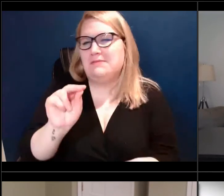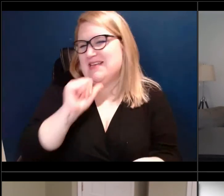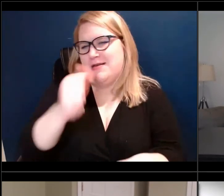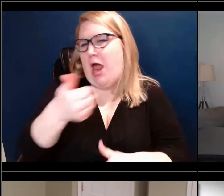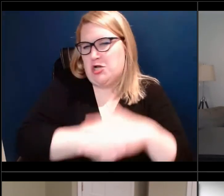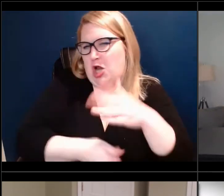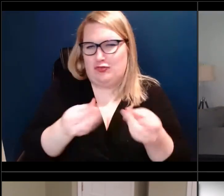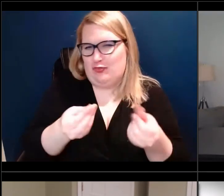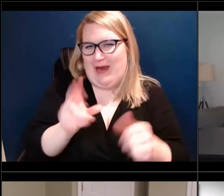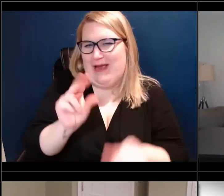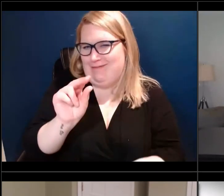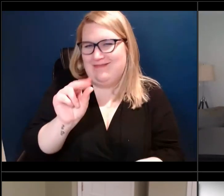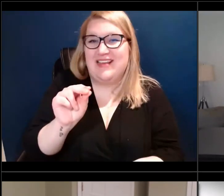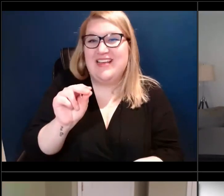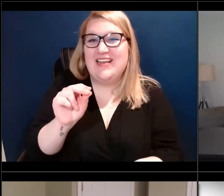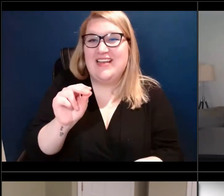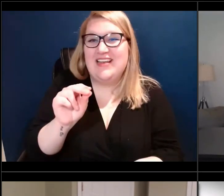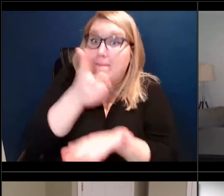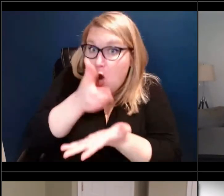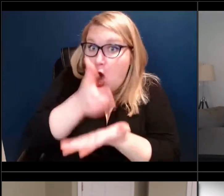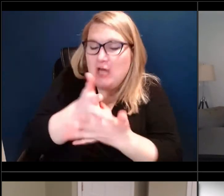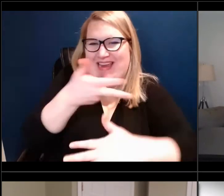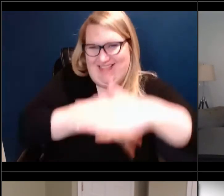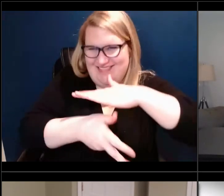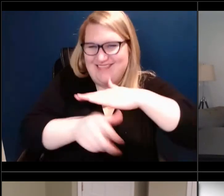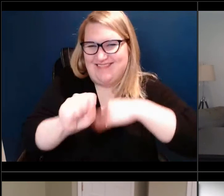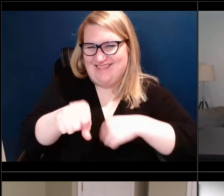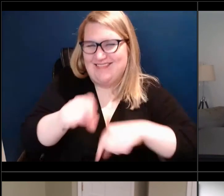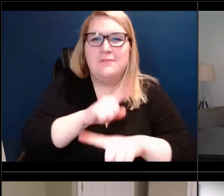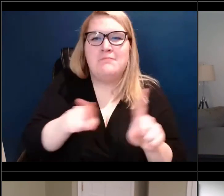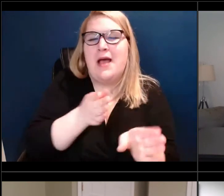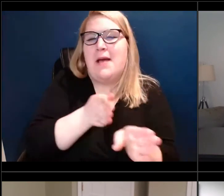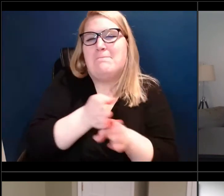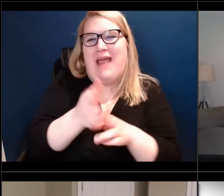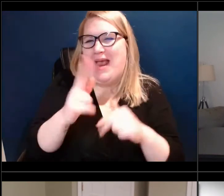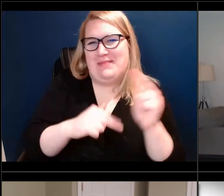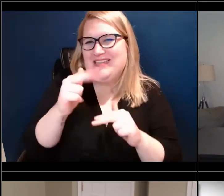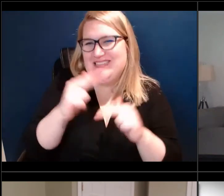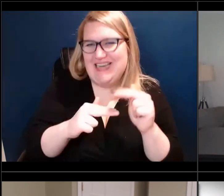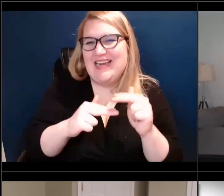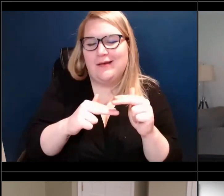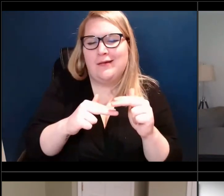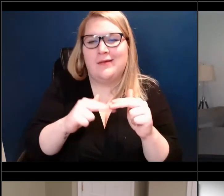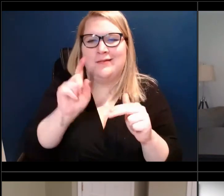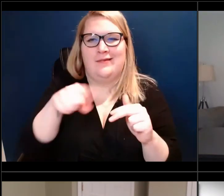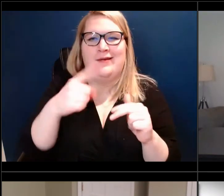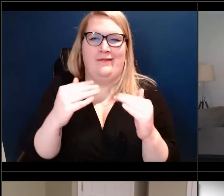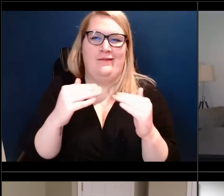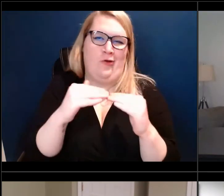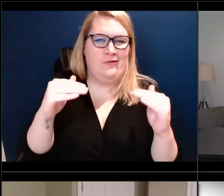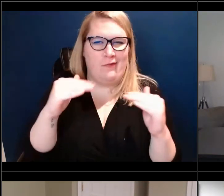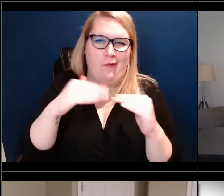It's basically, the parking is underground, but the main facility, is about 80% occupancy.